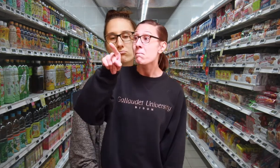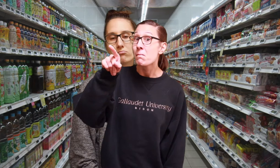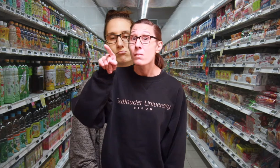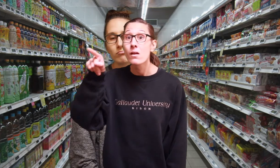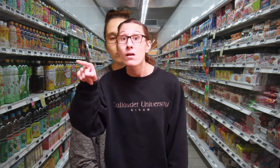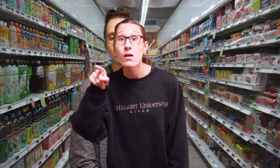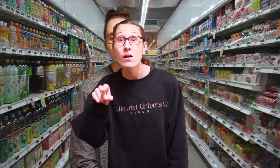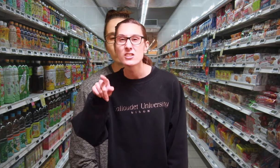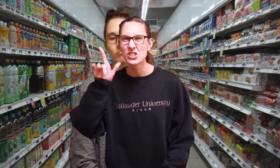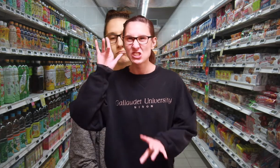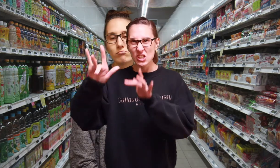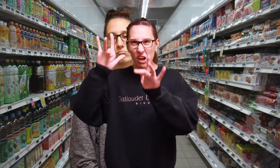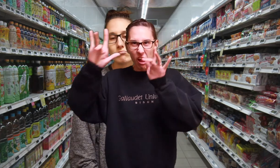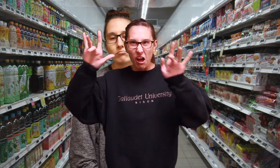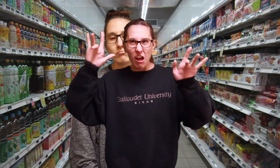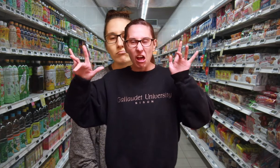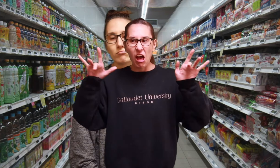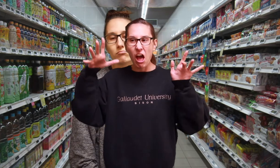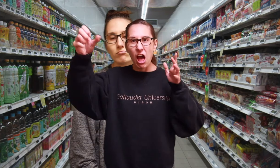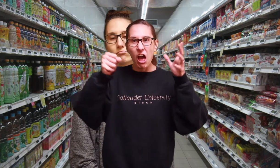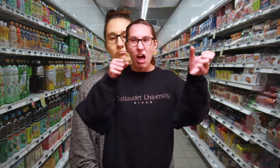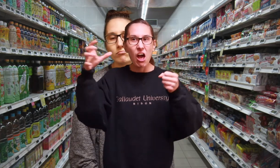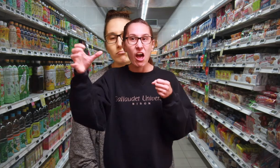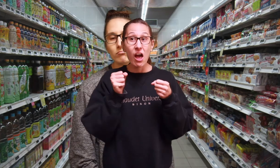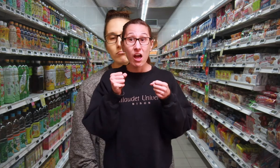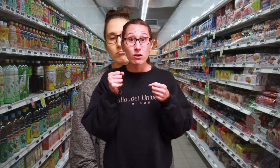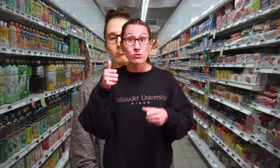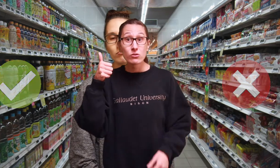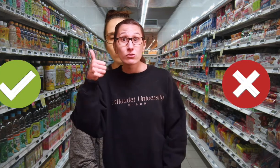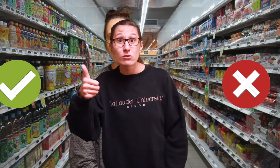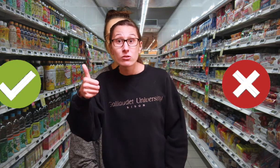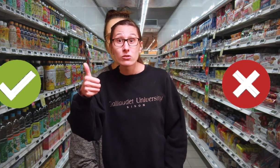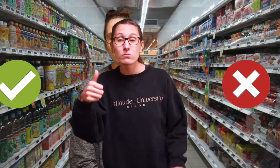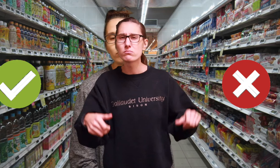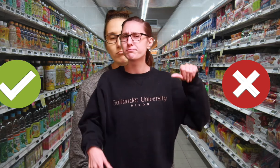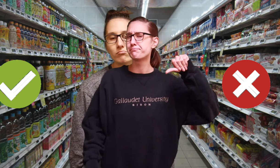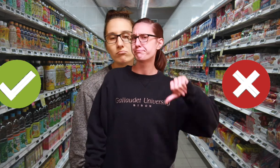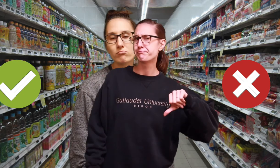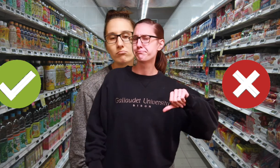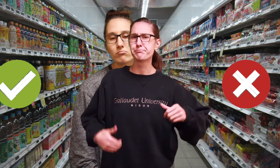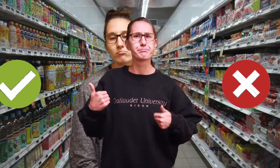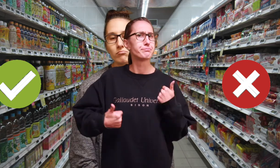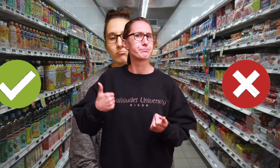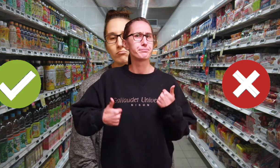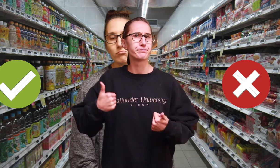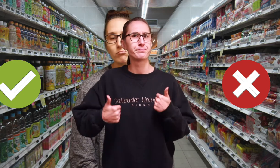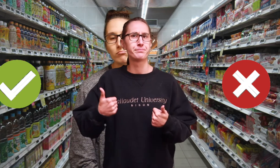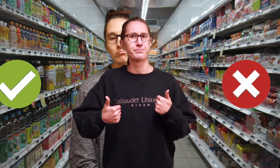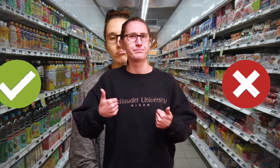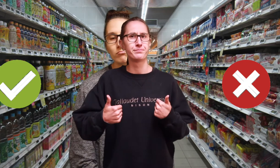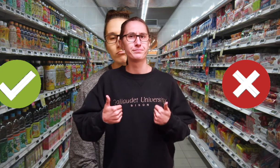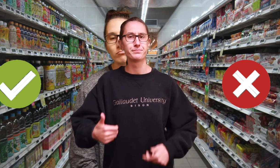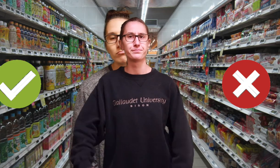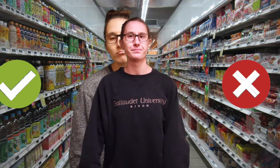Is touching and grabbing things good or bad?